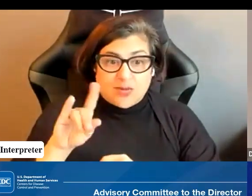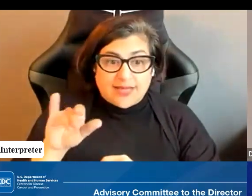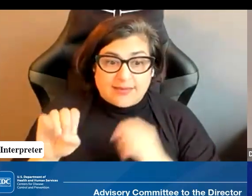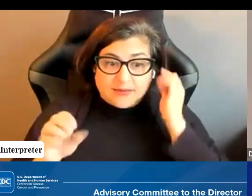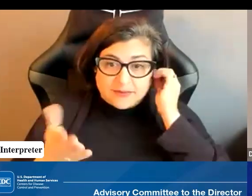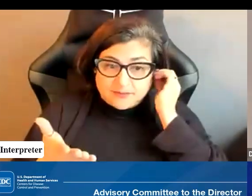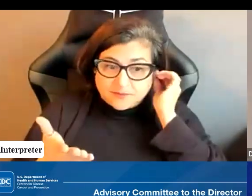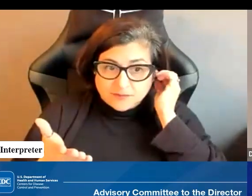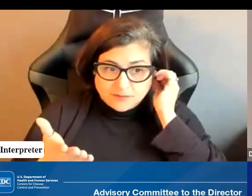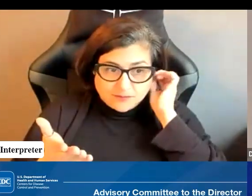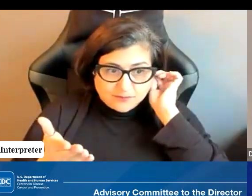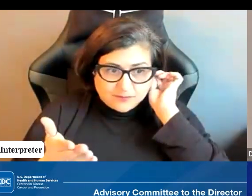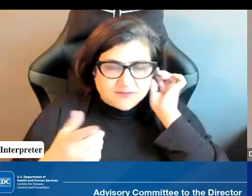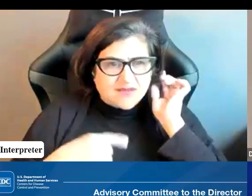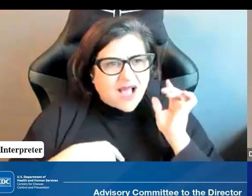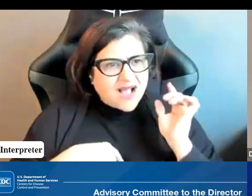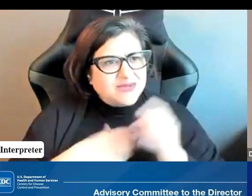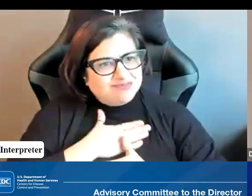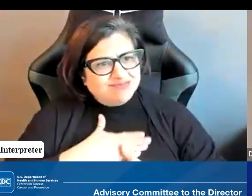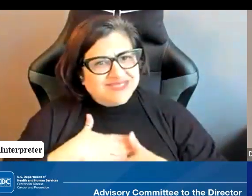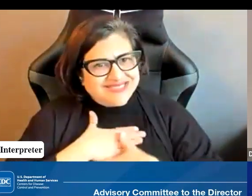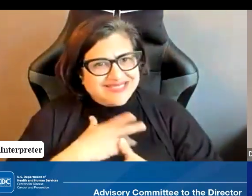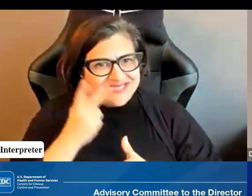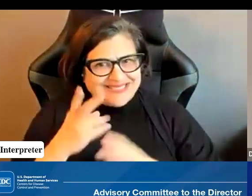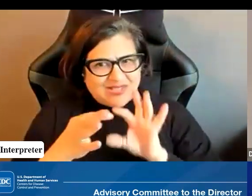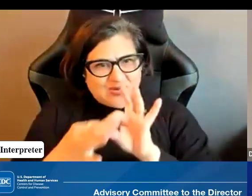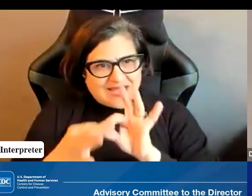Yeah, I was really pleased to see that relationships and trusted messengers were part